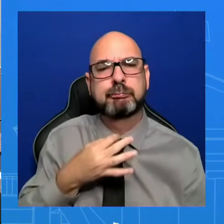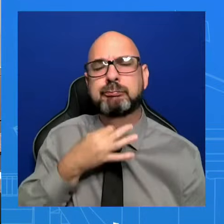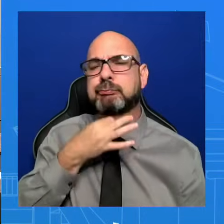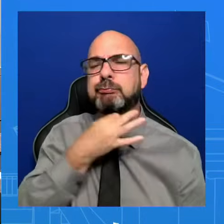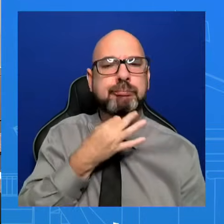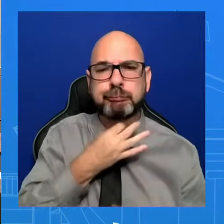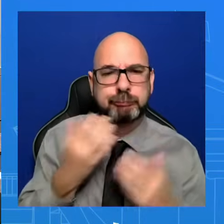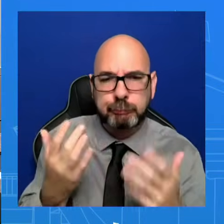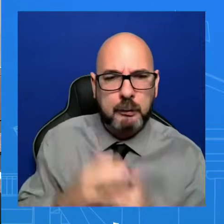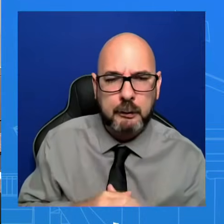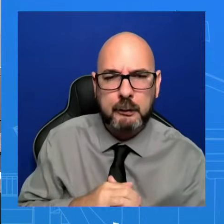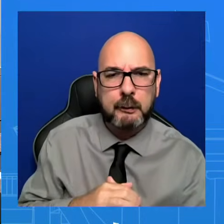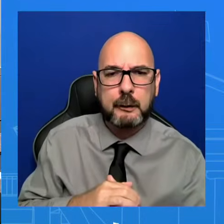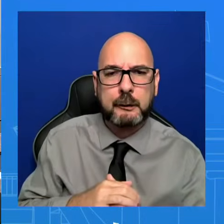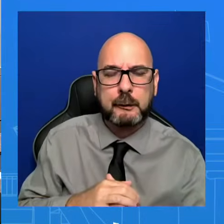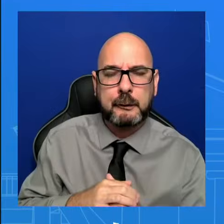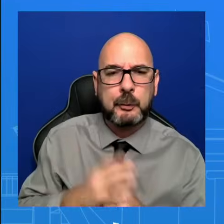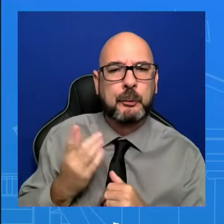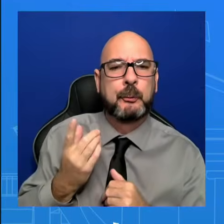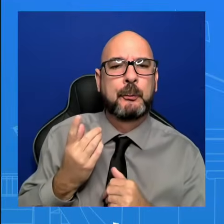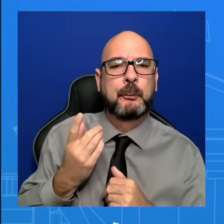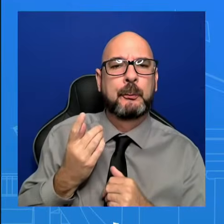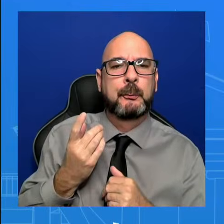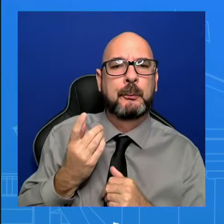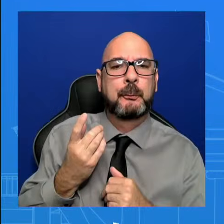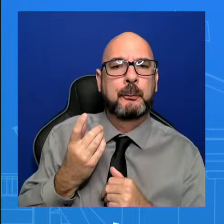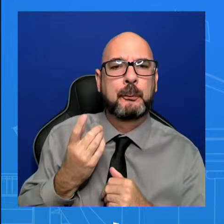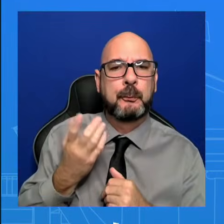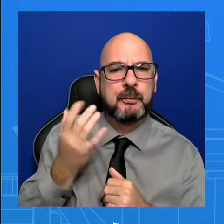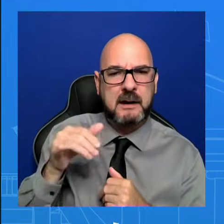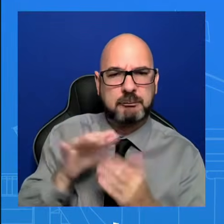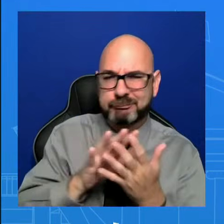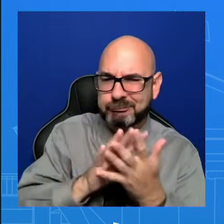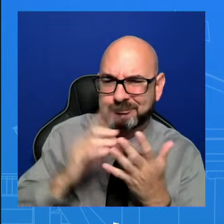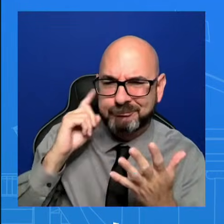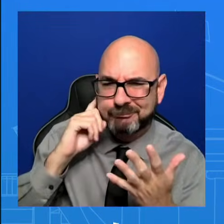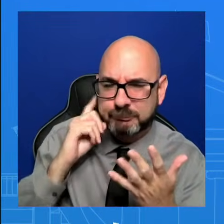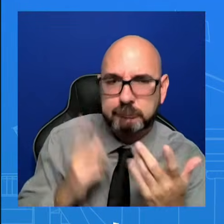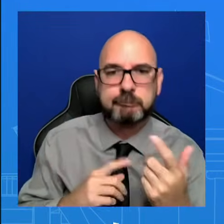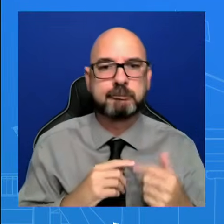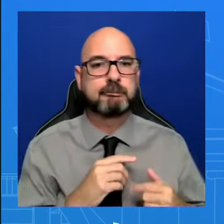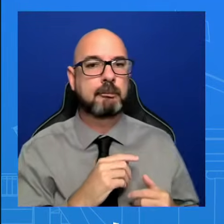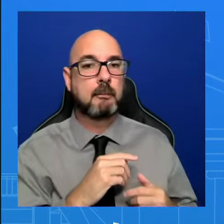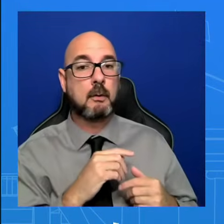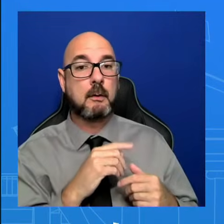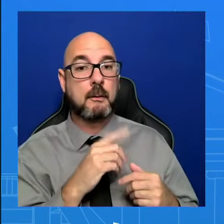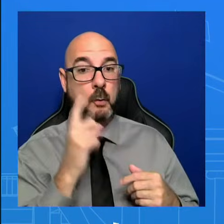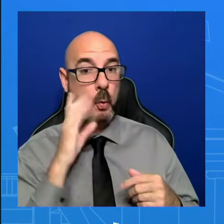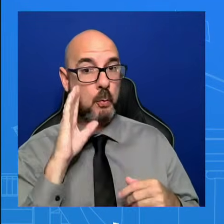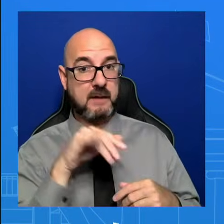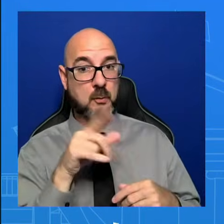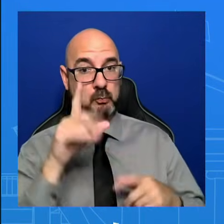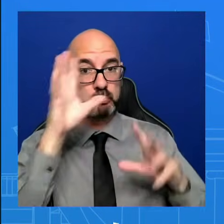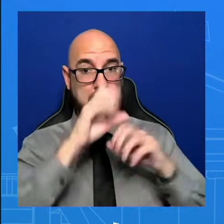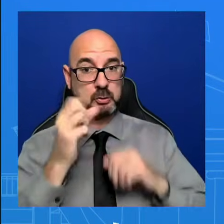Ms. Jean-Pierre: Fair enough. Well, as you know, the President is going to go to North Carolina tomorrow. So, that's going to be an important trip.